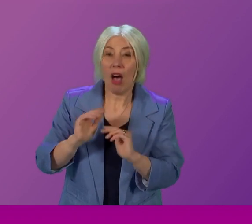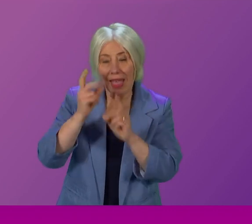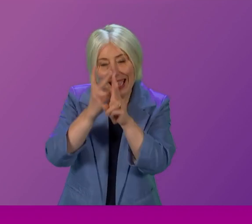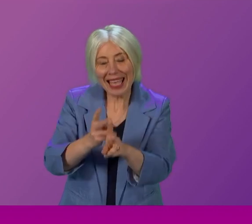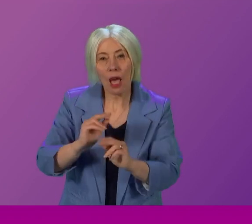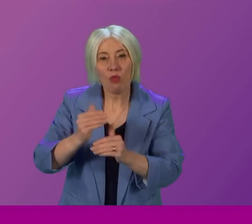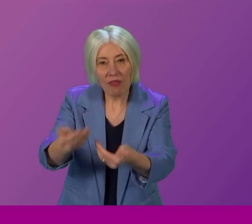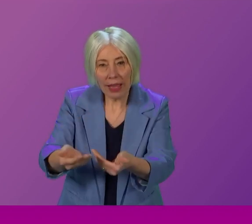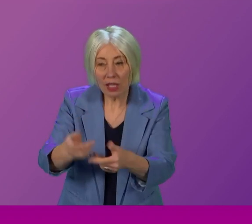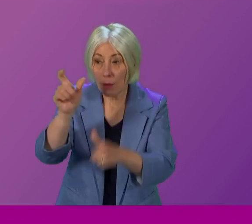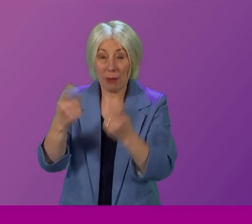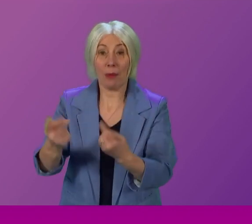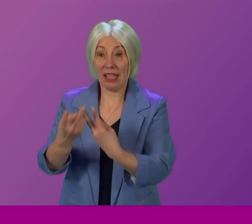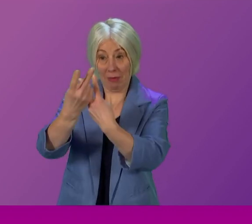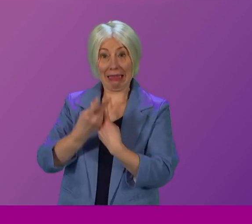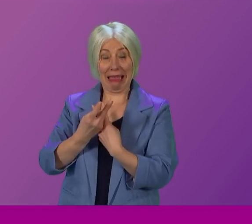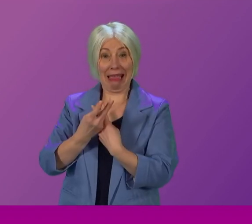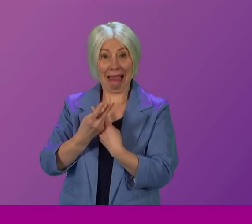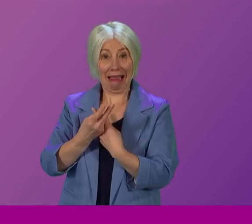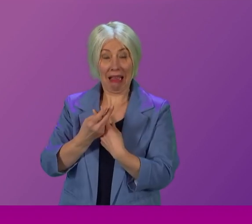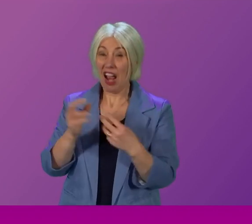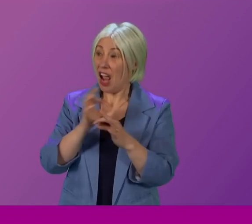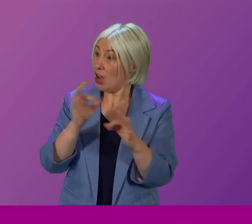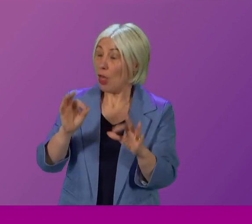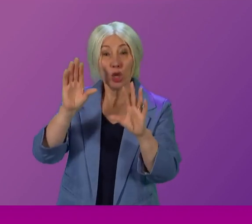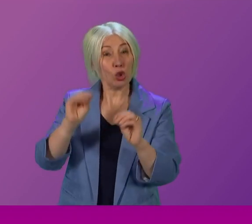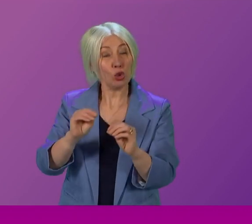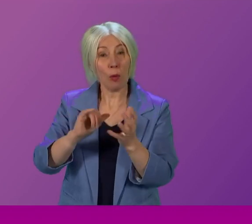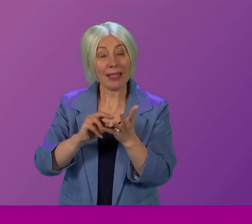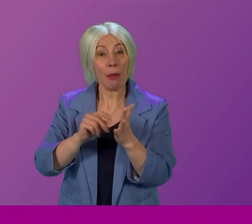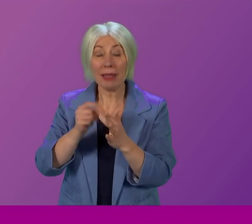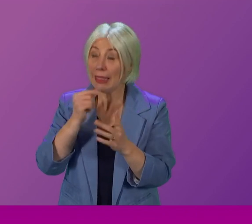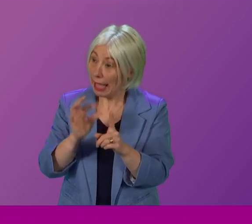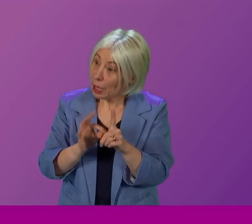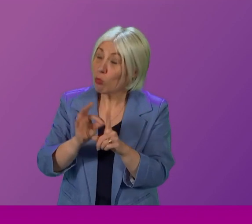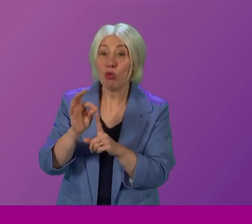receiving care. There is nothing to prevent the SNP from delivering improvements to social care